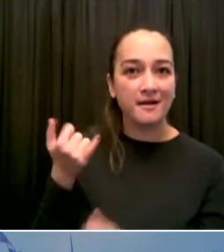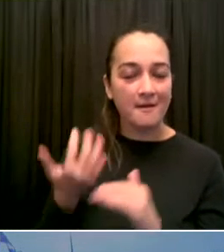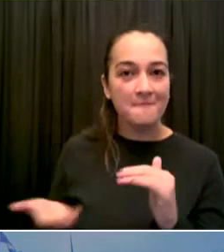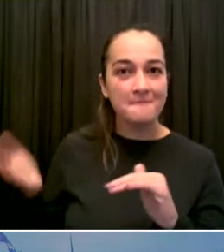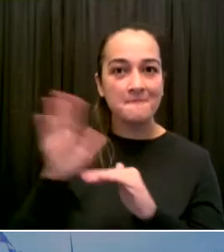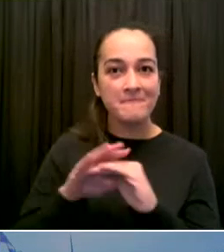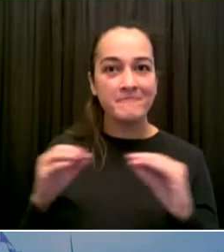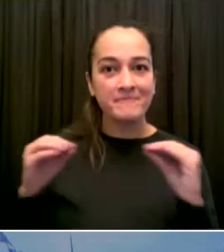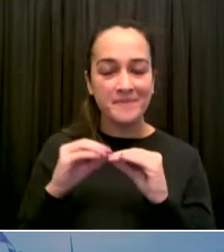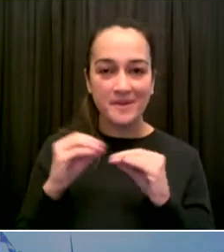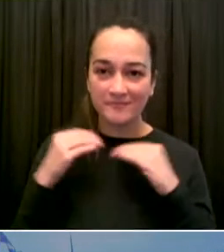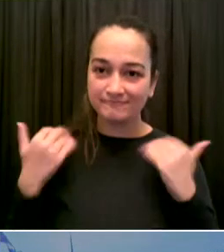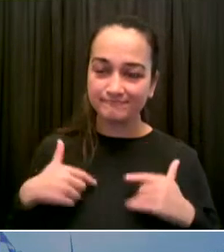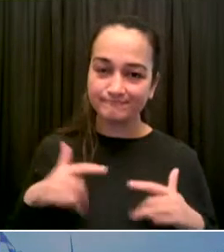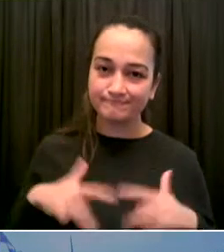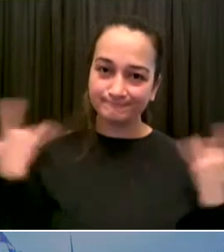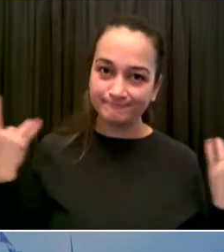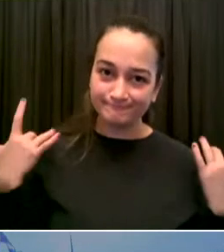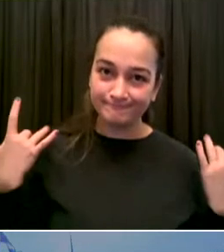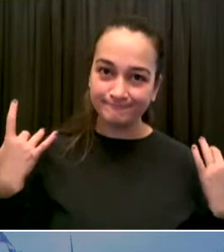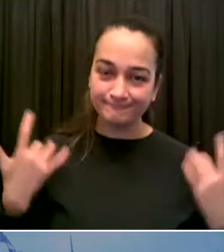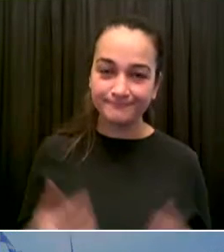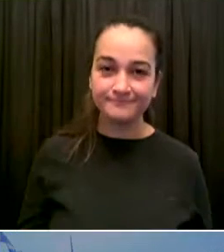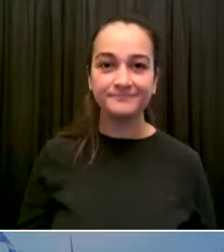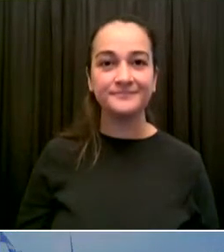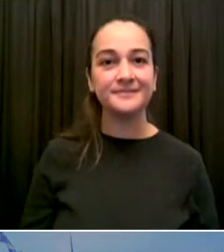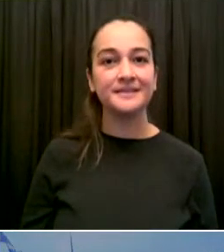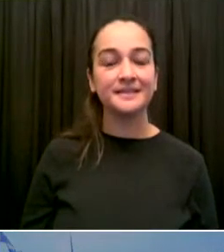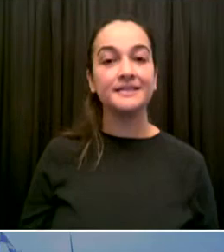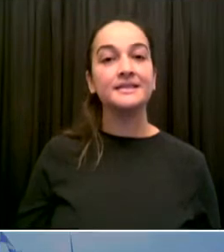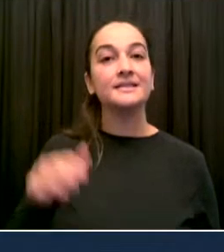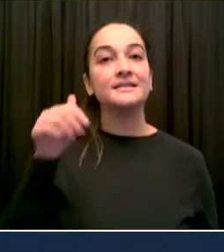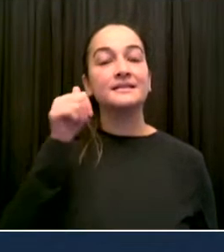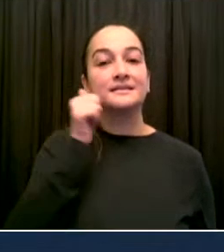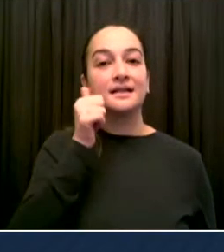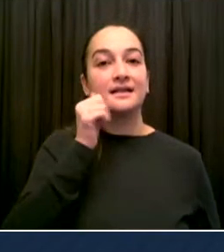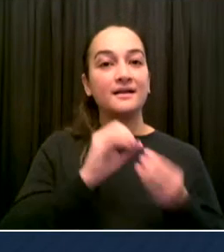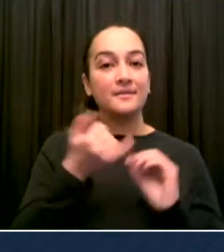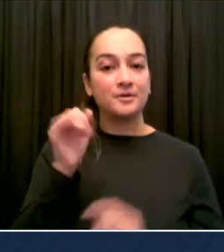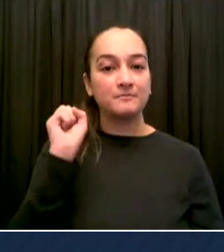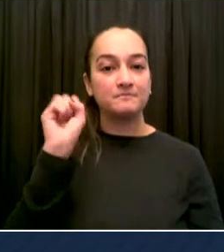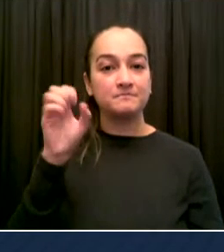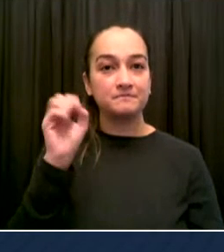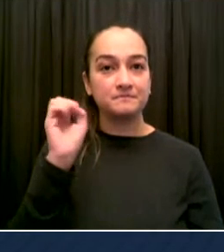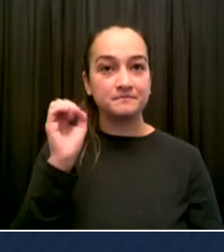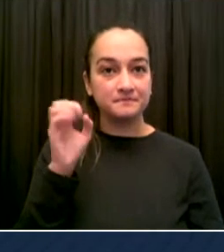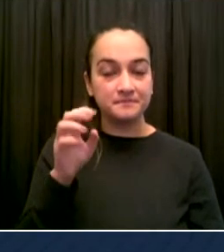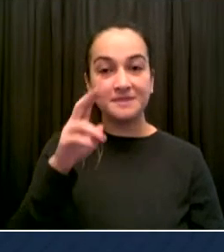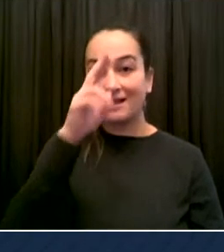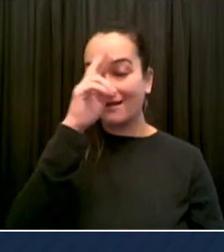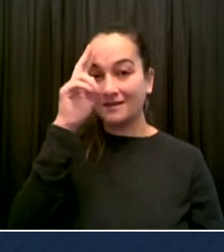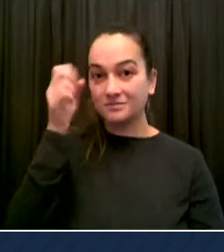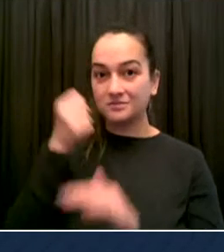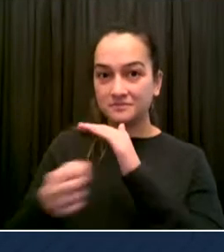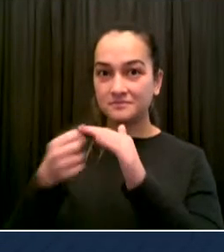ARE AS OF TODAY 11,073,000